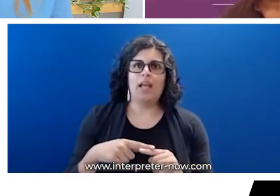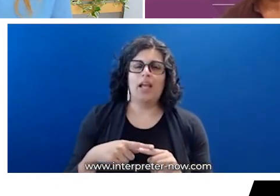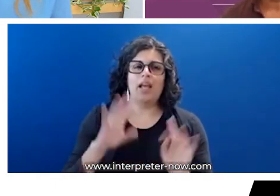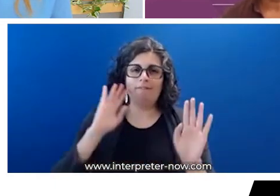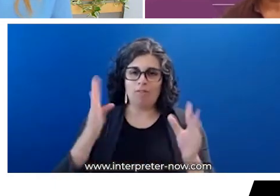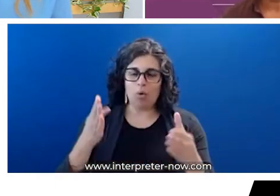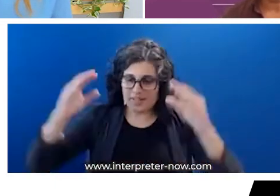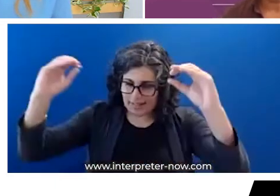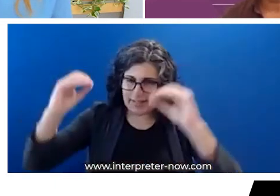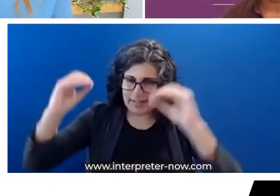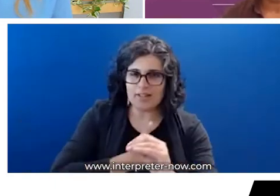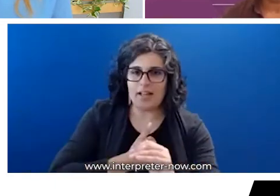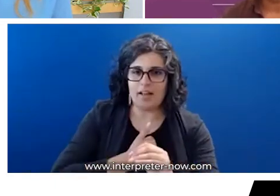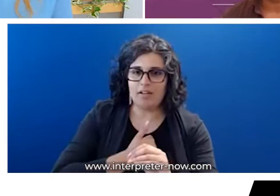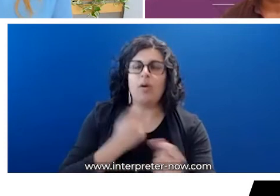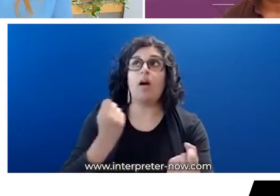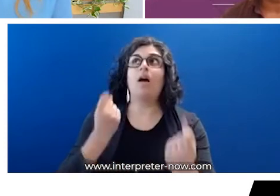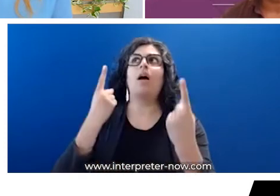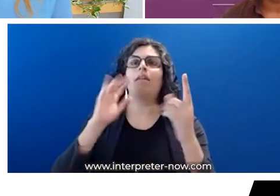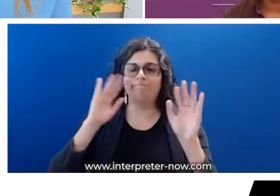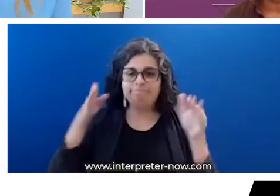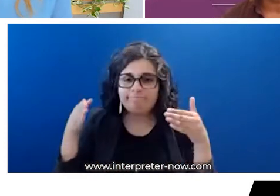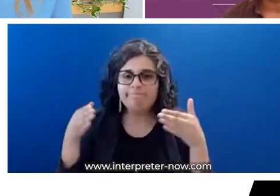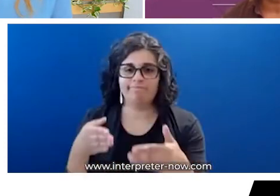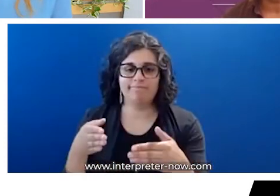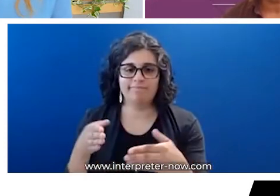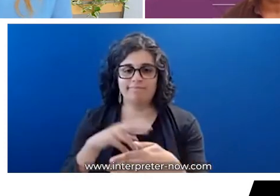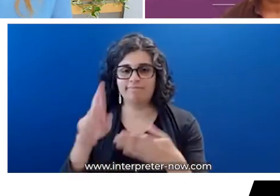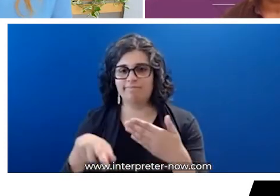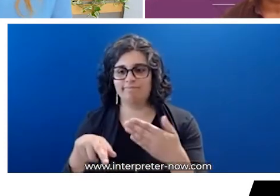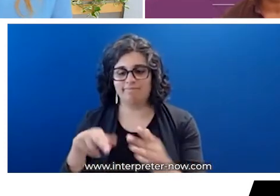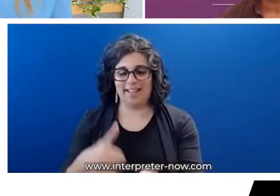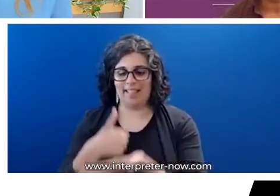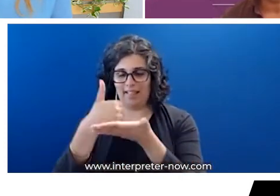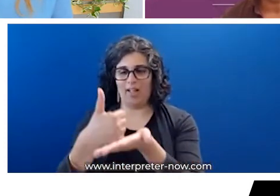it positions us to be able to be more focused on outcomes that help to bridge the gap of